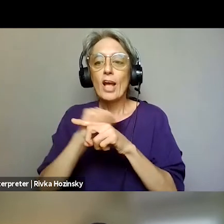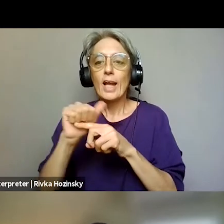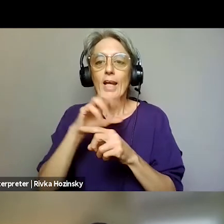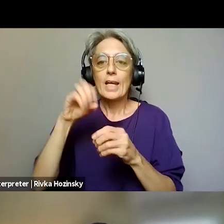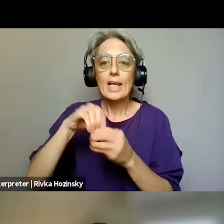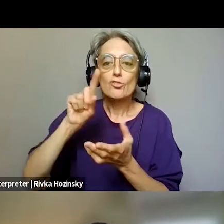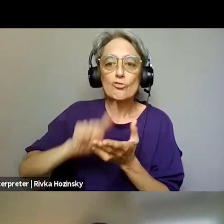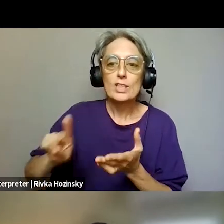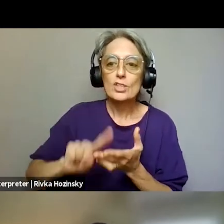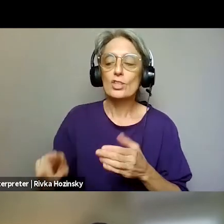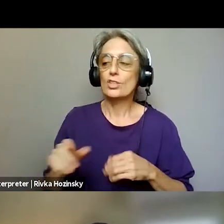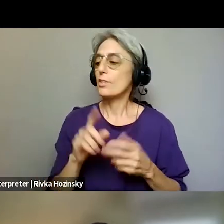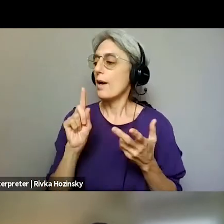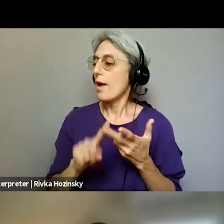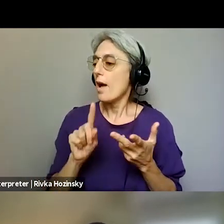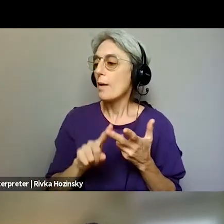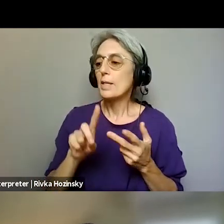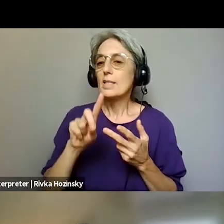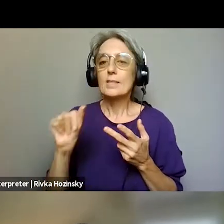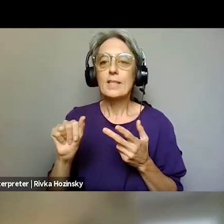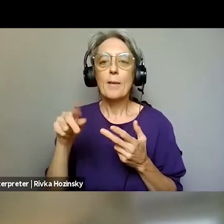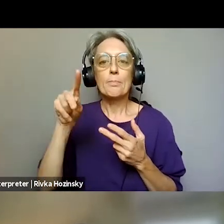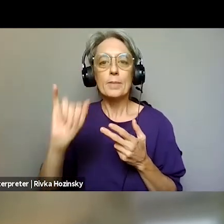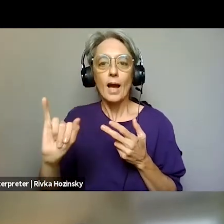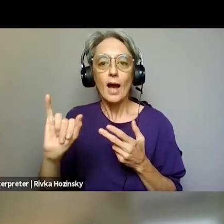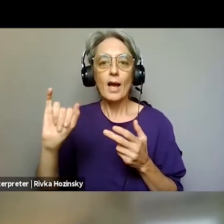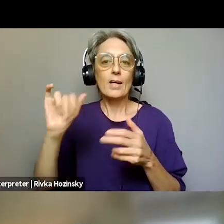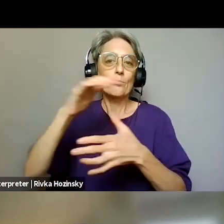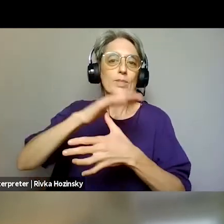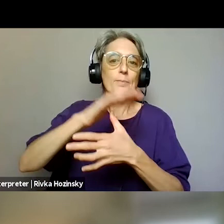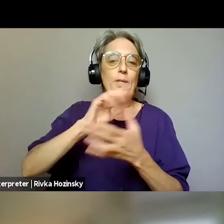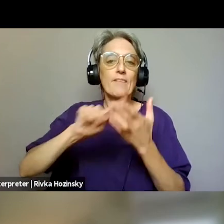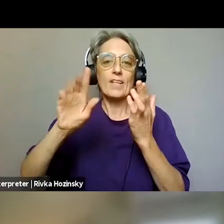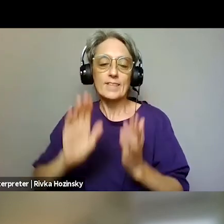you know disabled principal investigators, disabled leaders in scientific fields